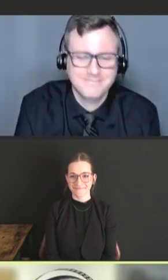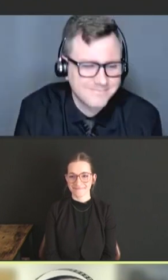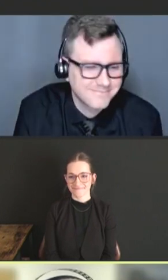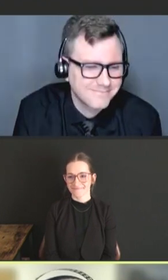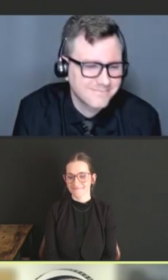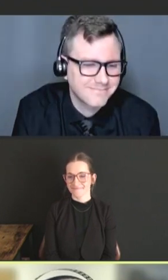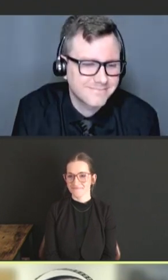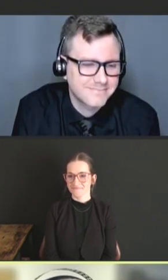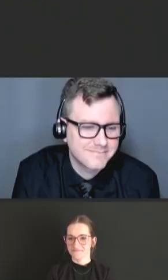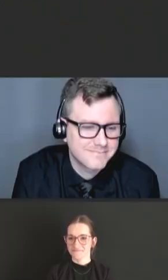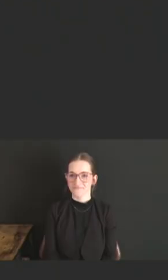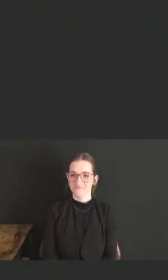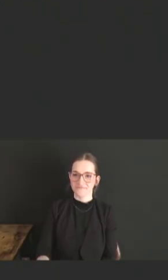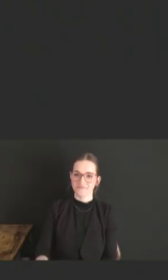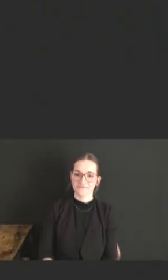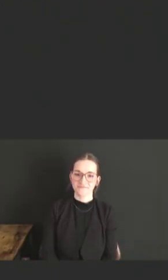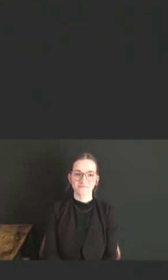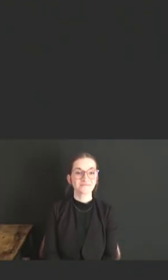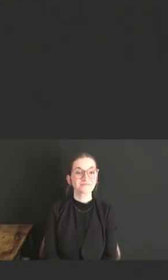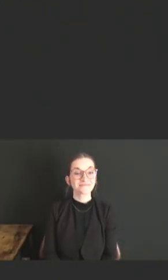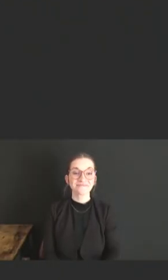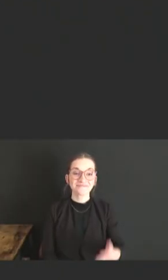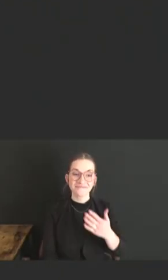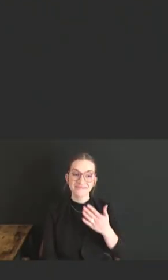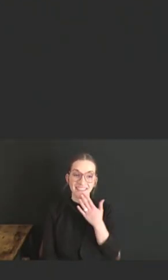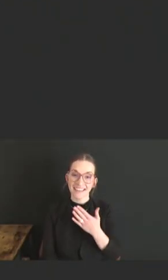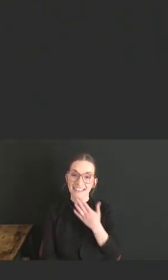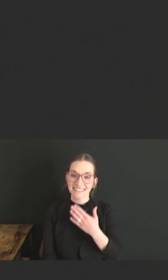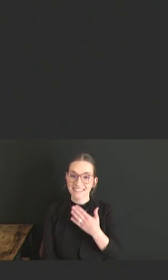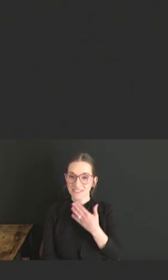Ian Kracalik: All right. Thank you. Good afternoon,